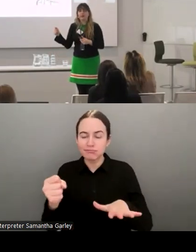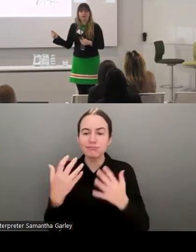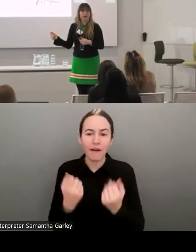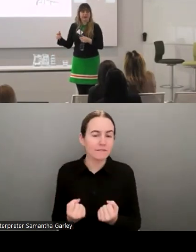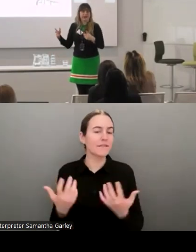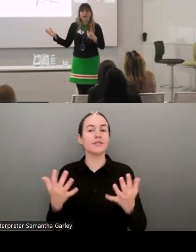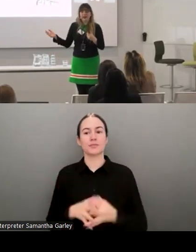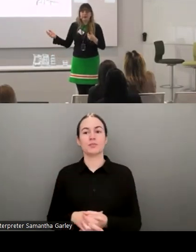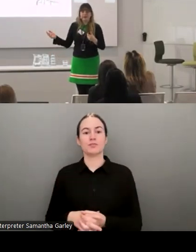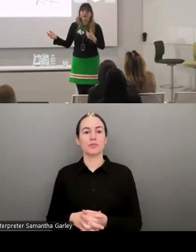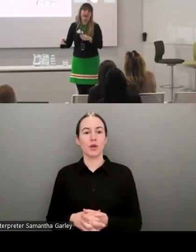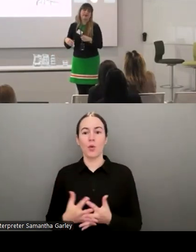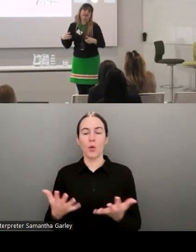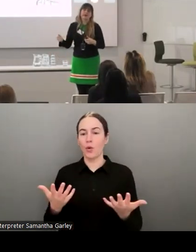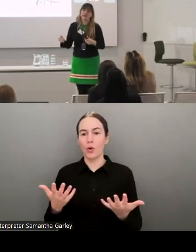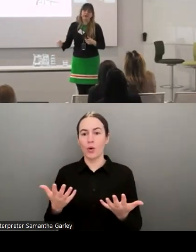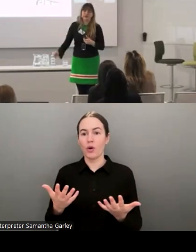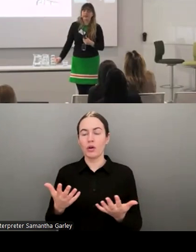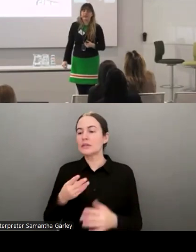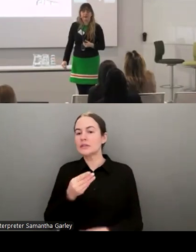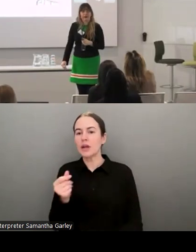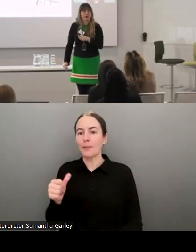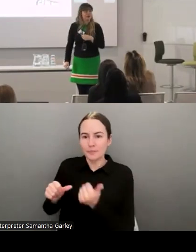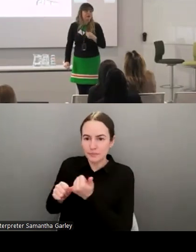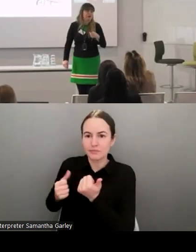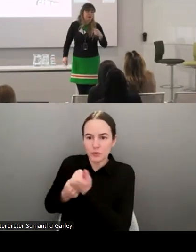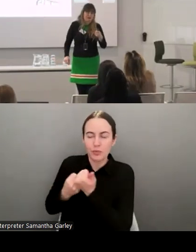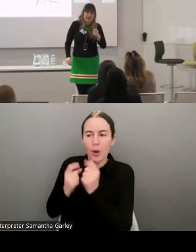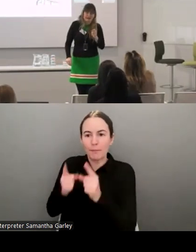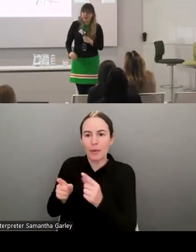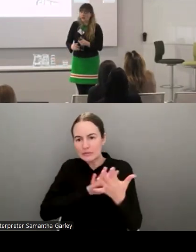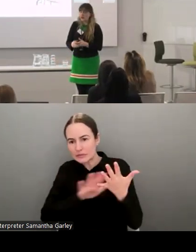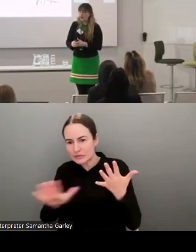for help in every aspect of their lives. And some people just needed some help or support. Sometimes.